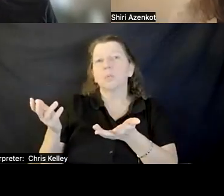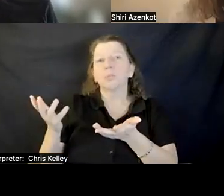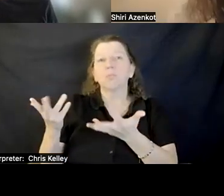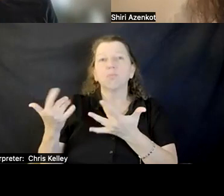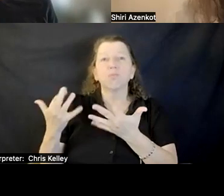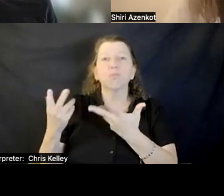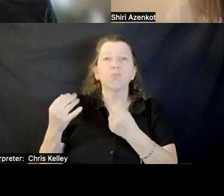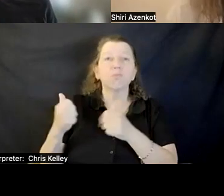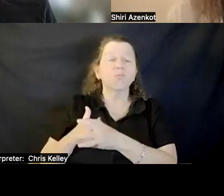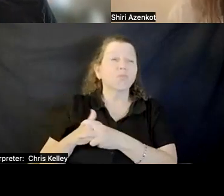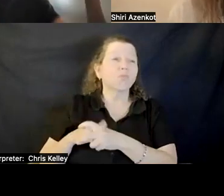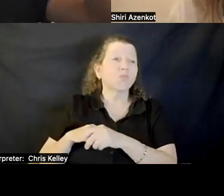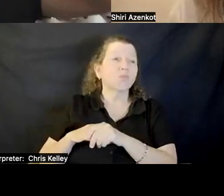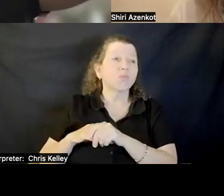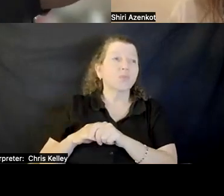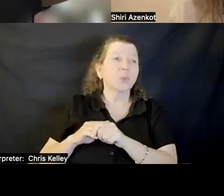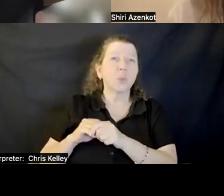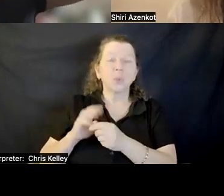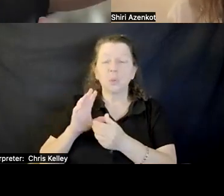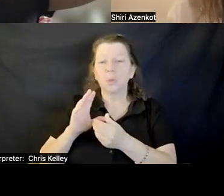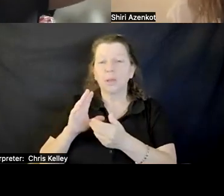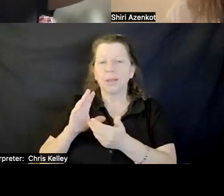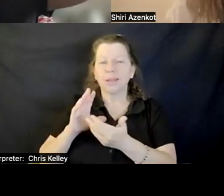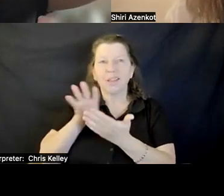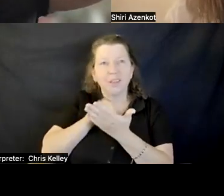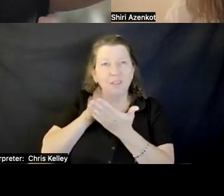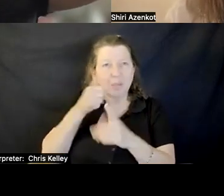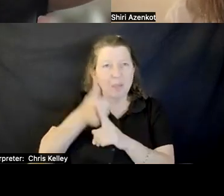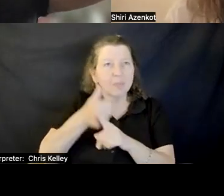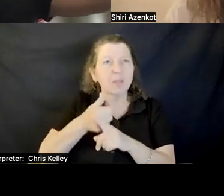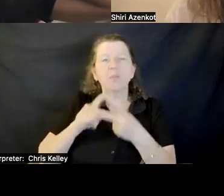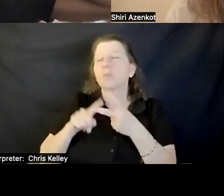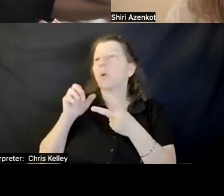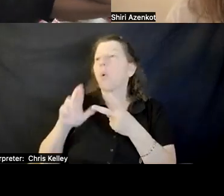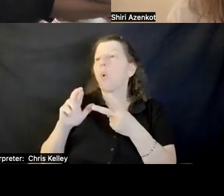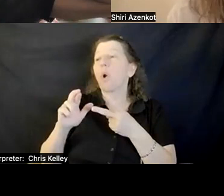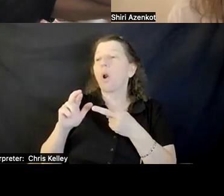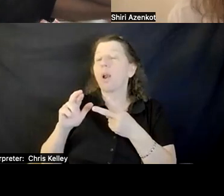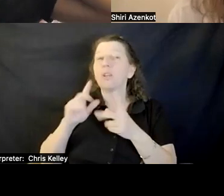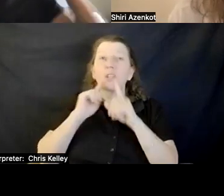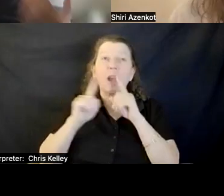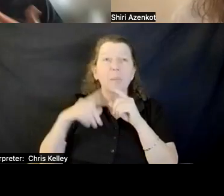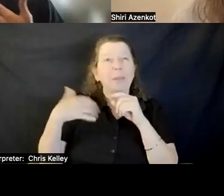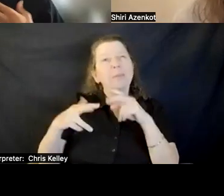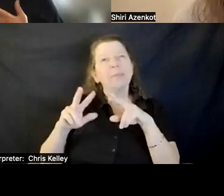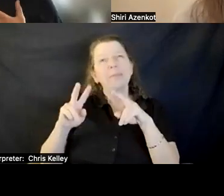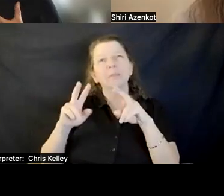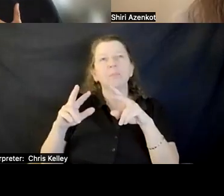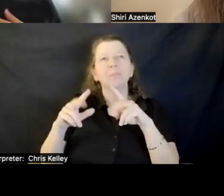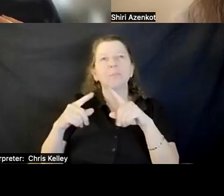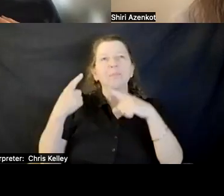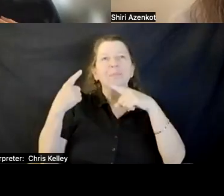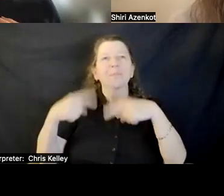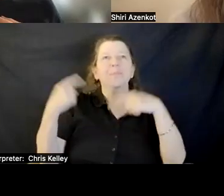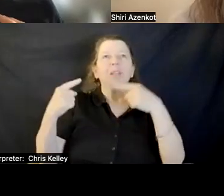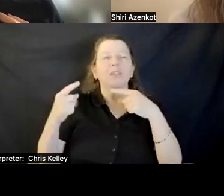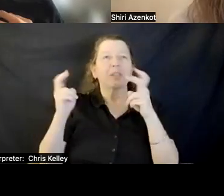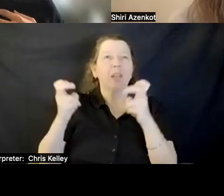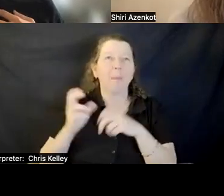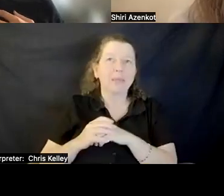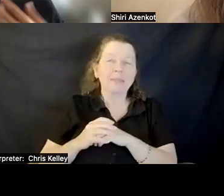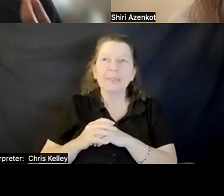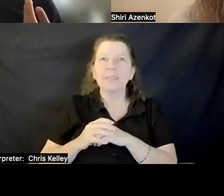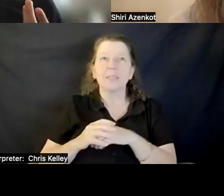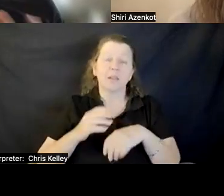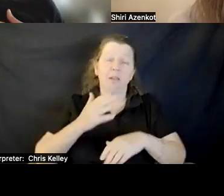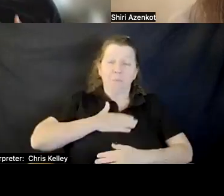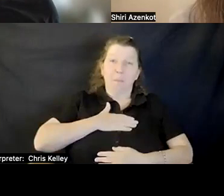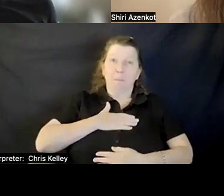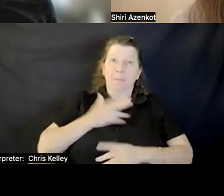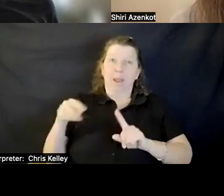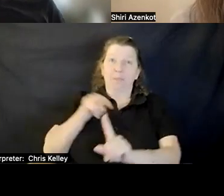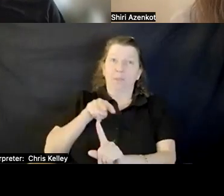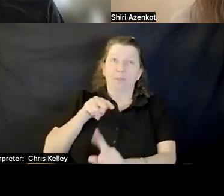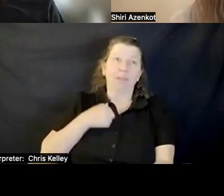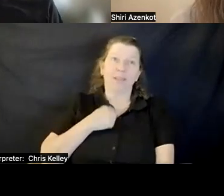discuss controversial topics or things like that. From my side I do not like talking that much about